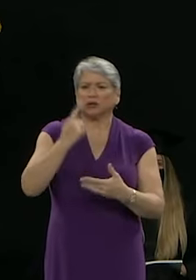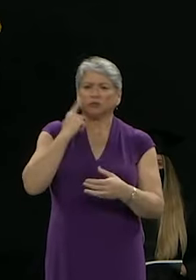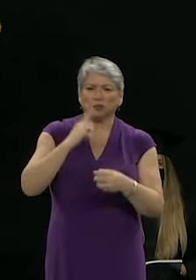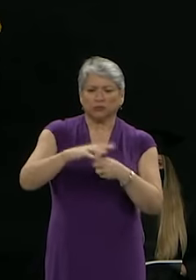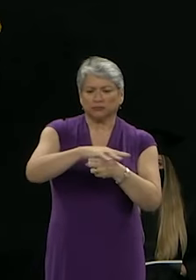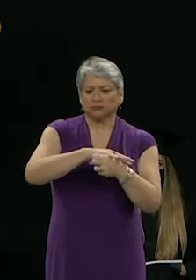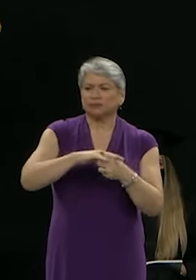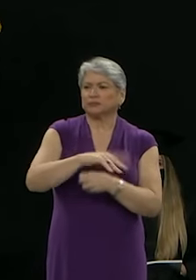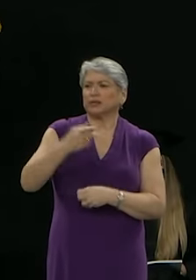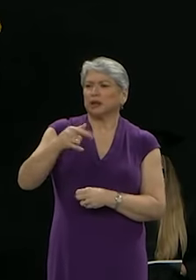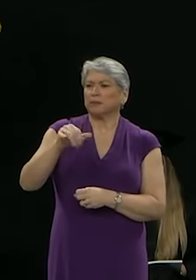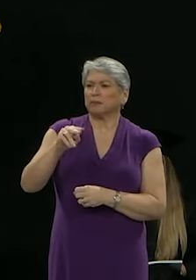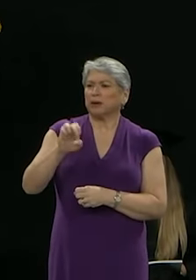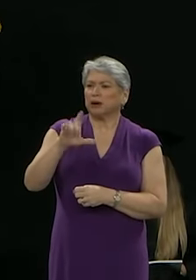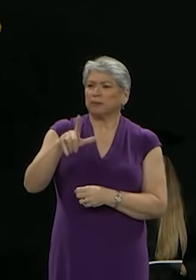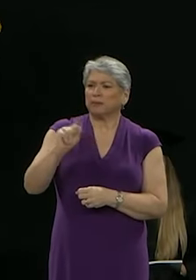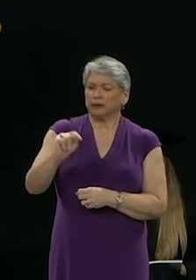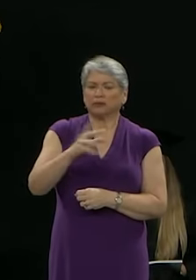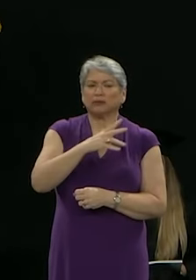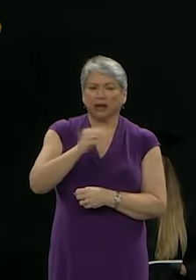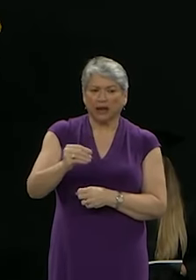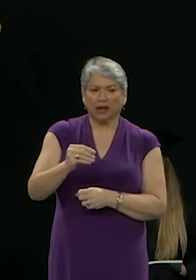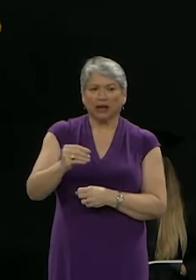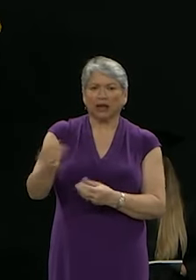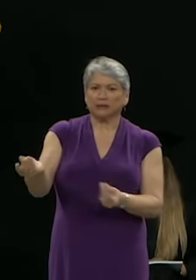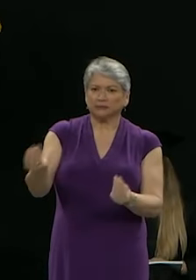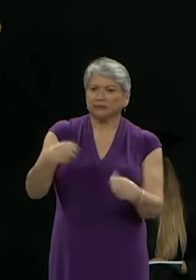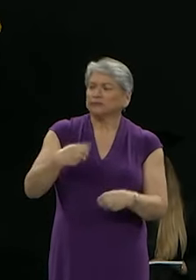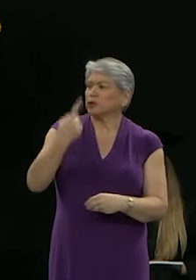and to The University of Southern Mississippi.